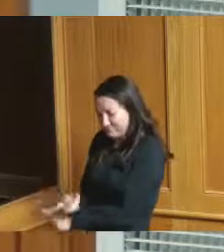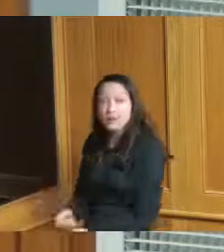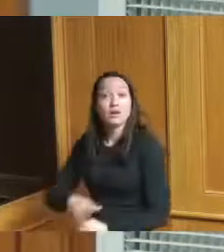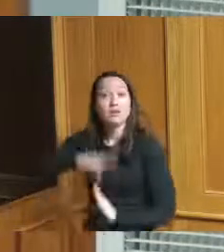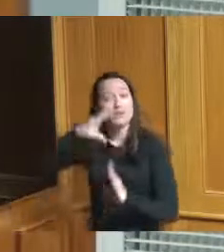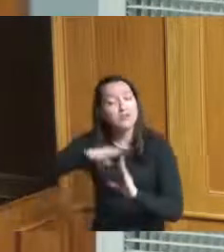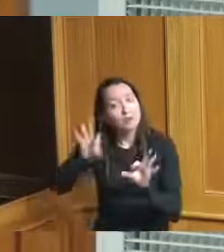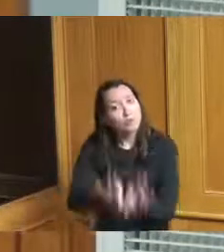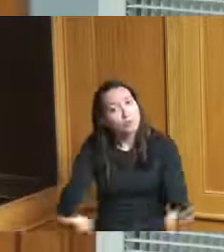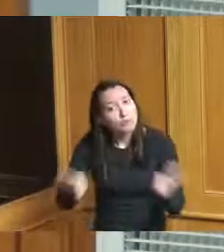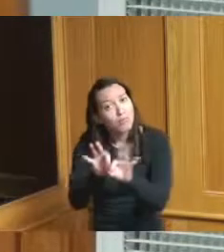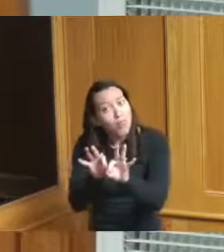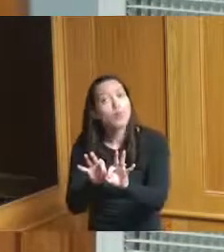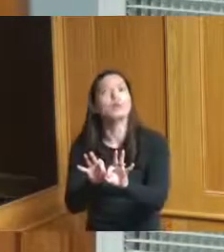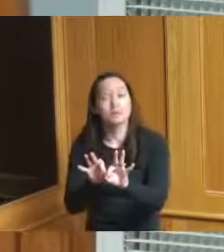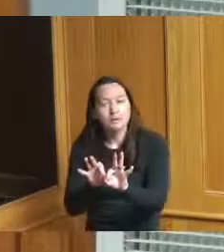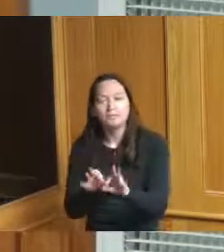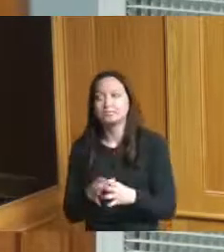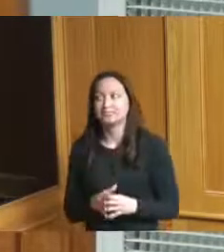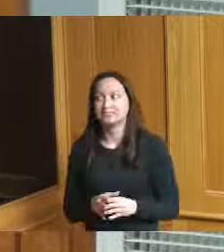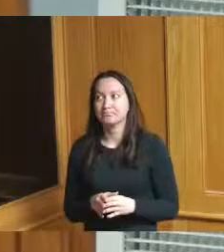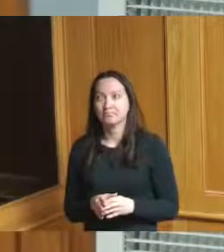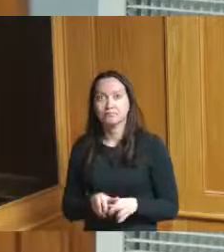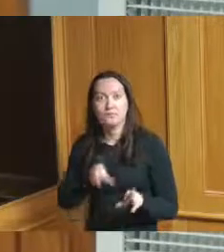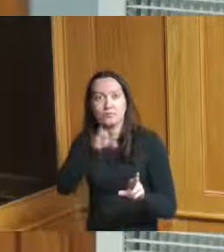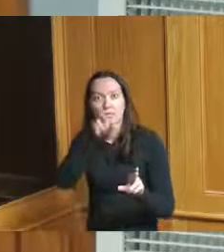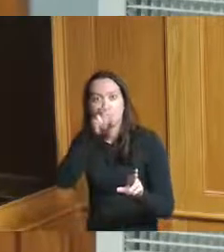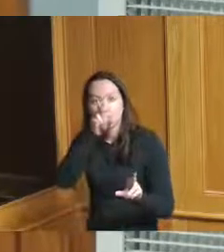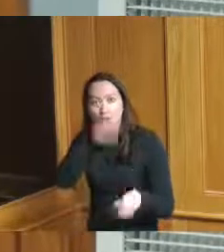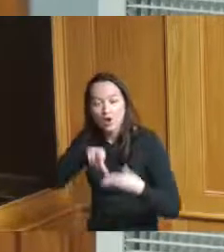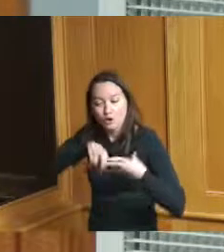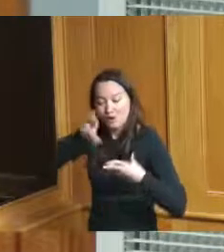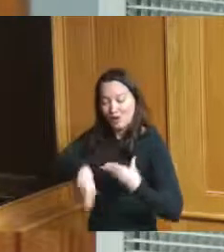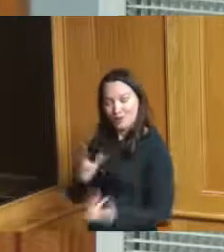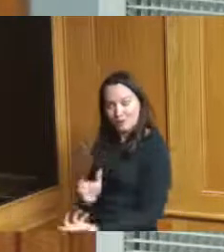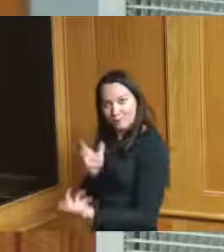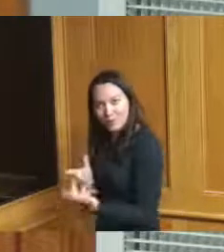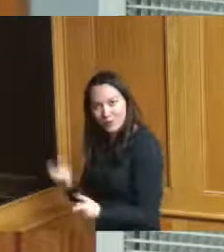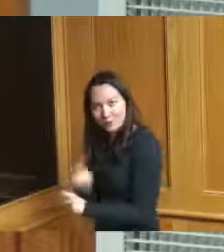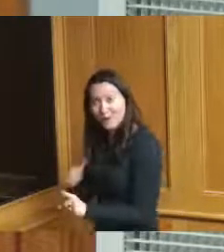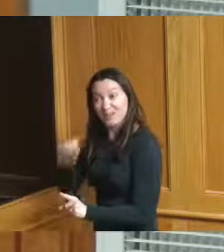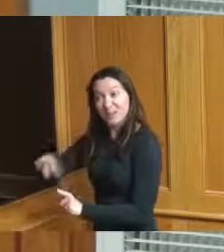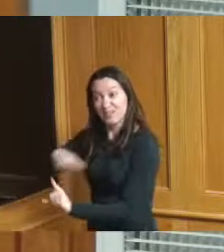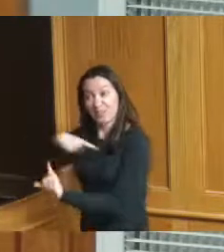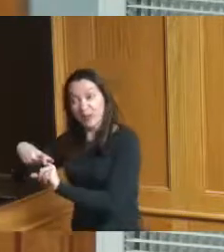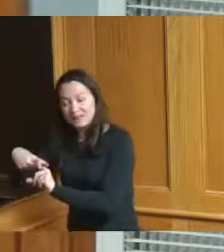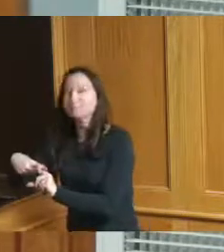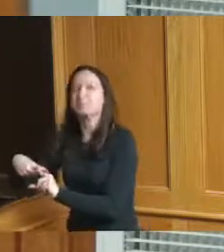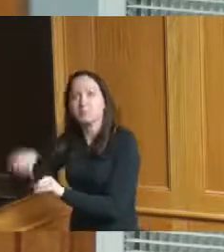thing though is that people respond to their result appropriately so if you get a positive